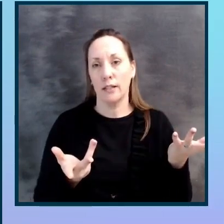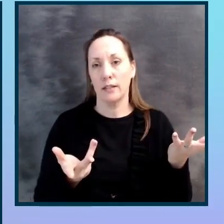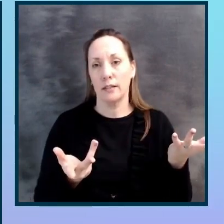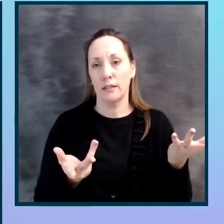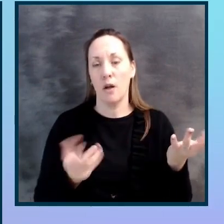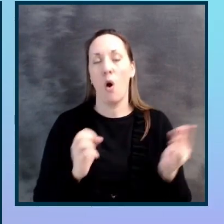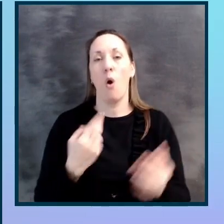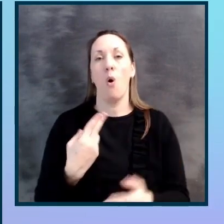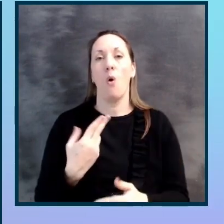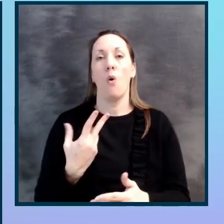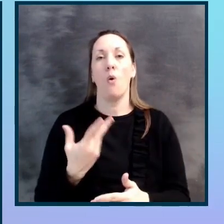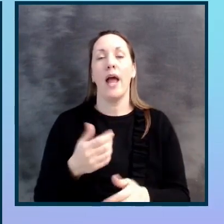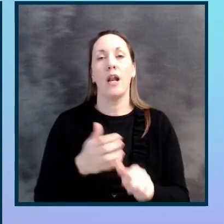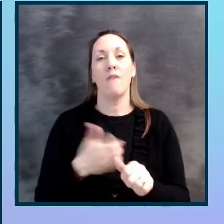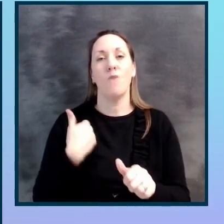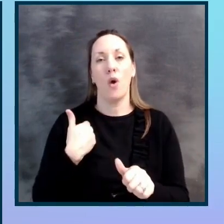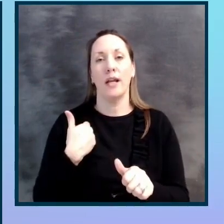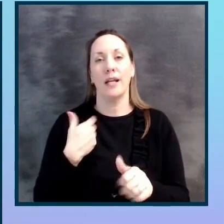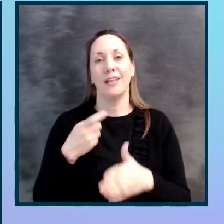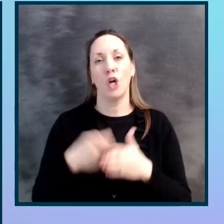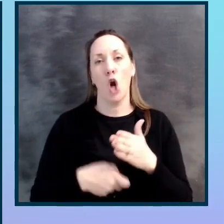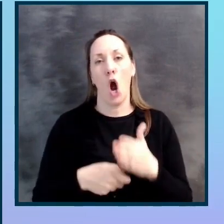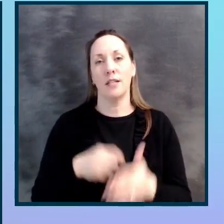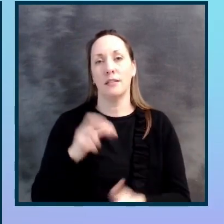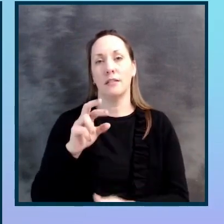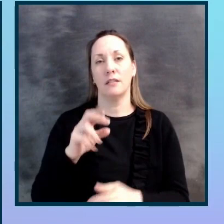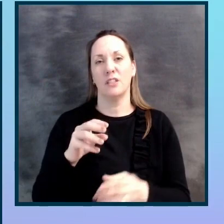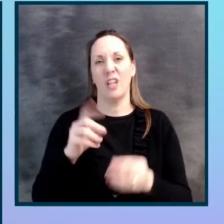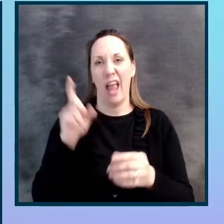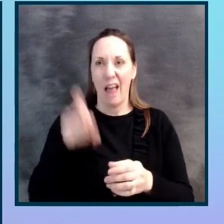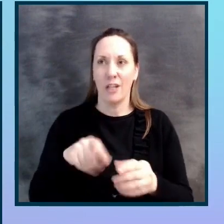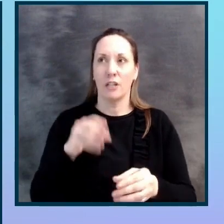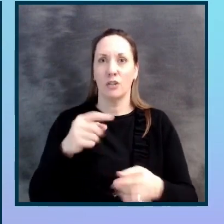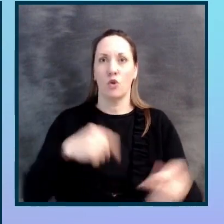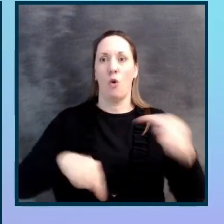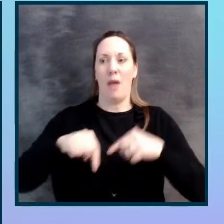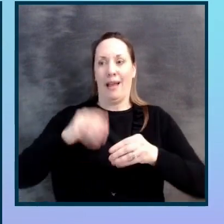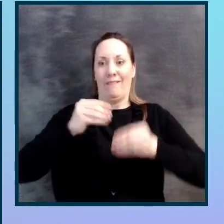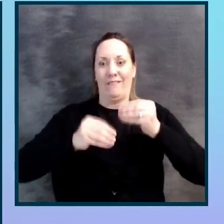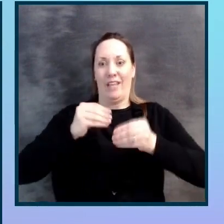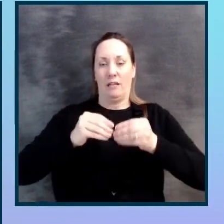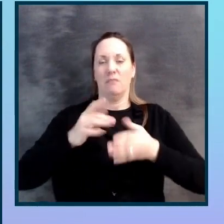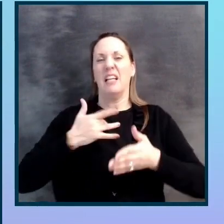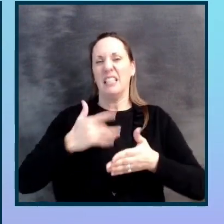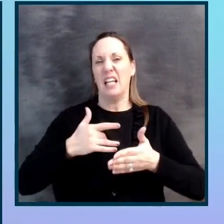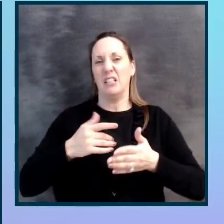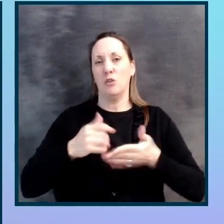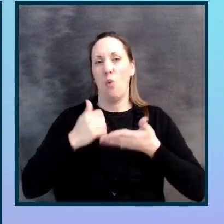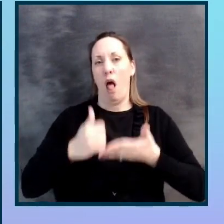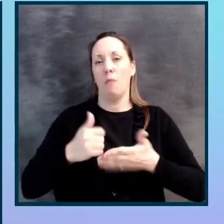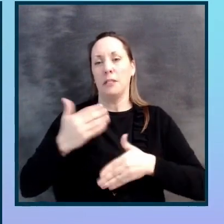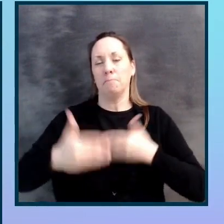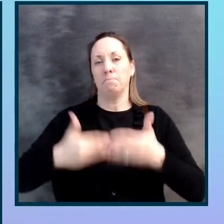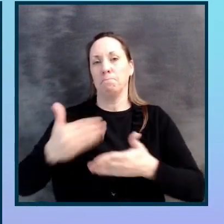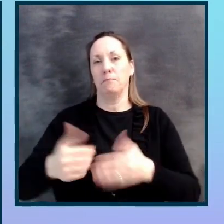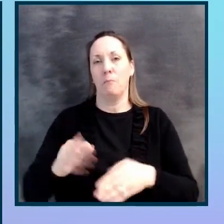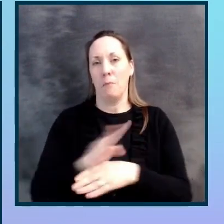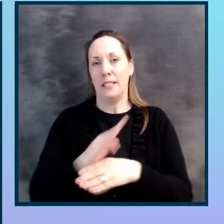oh, and avoiding the cost of remediation. Those become the things that tend to move a business to those decisions.